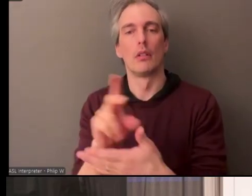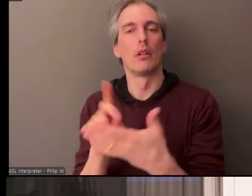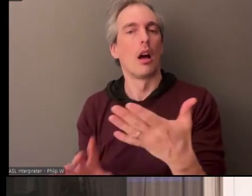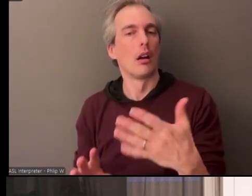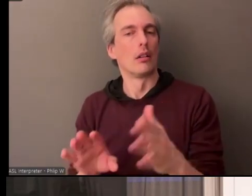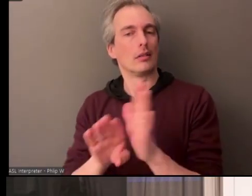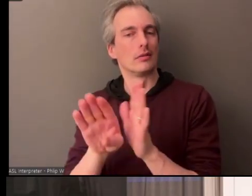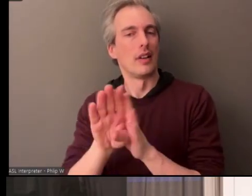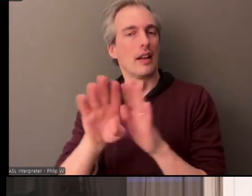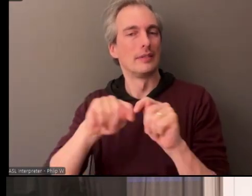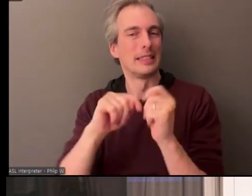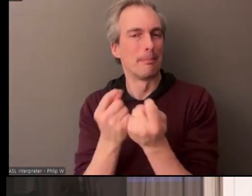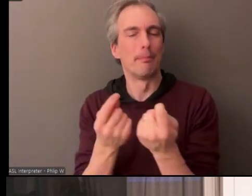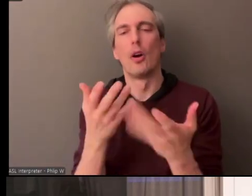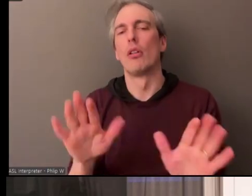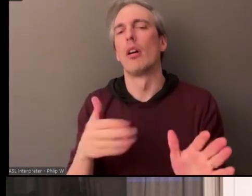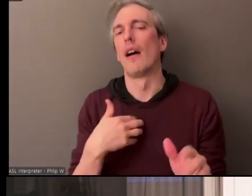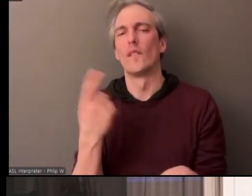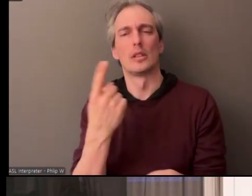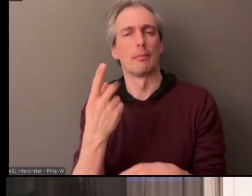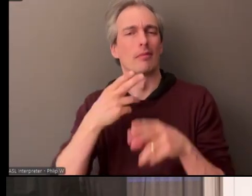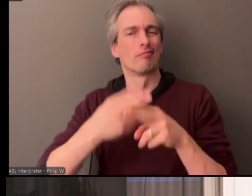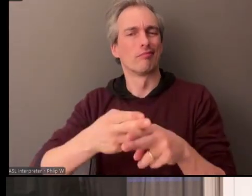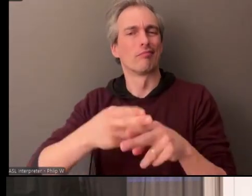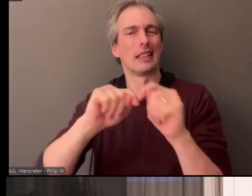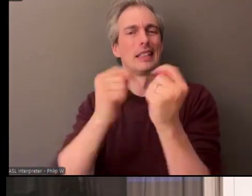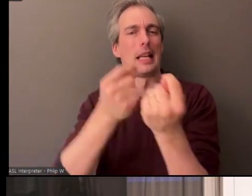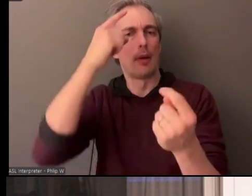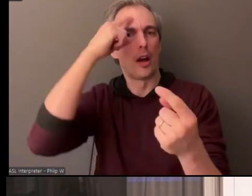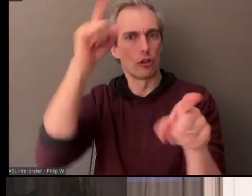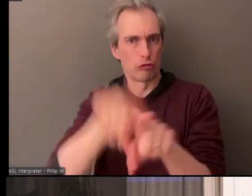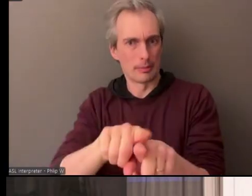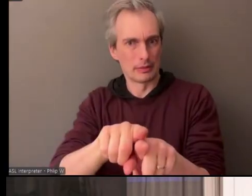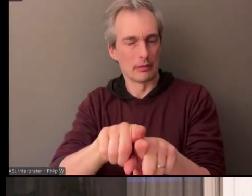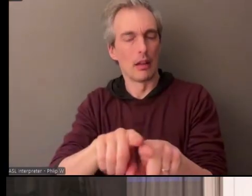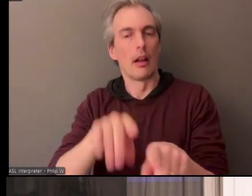That is basically their understanding of how they work. That is a tool. We can use that tool.